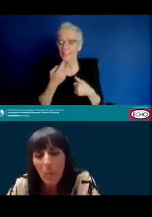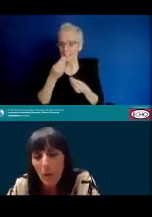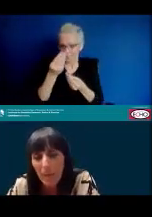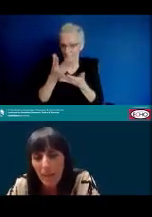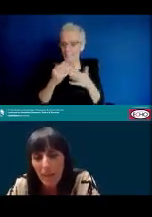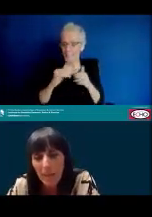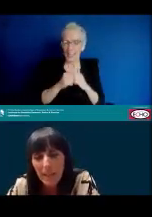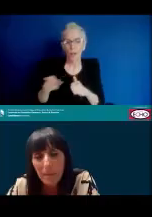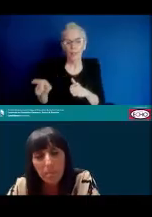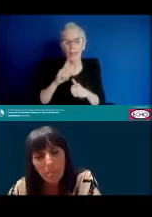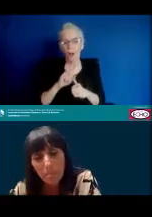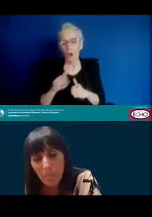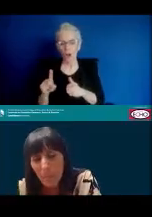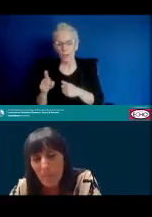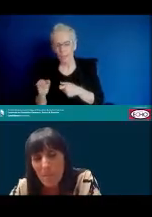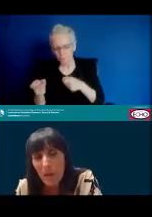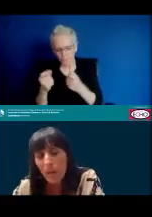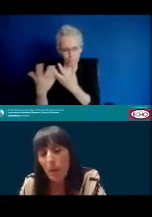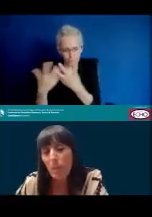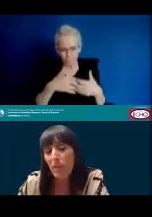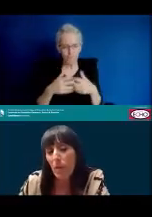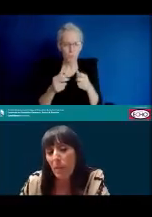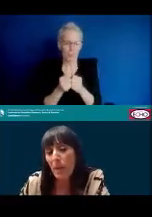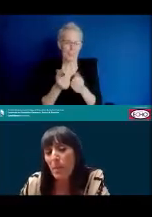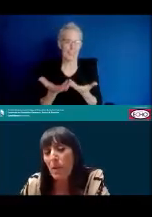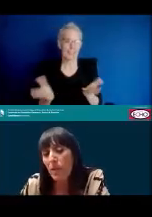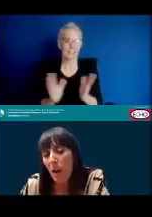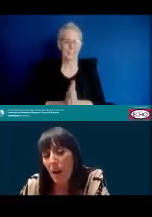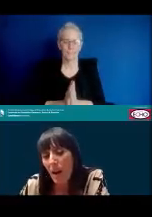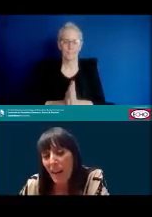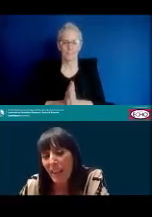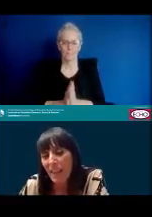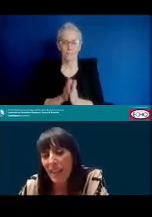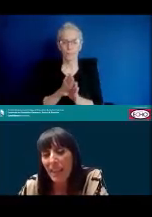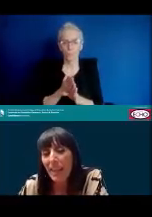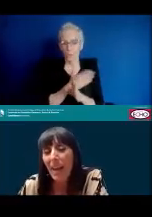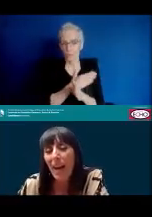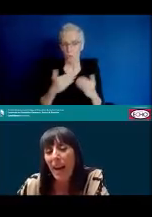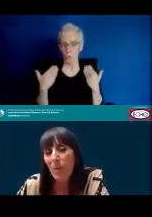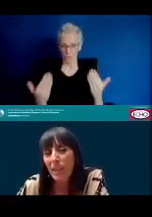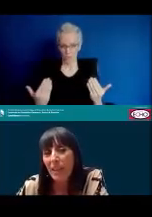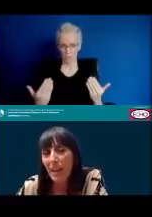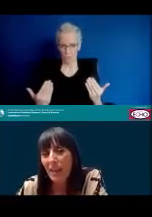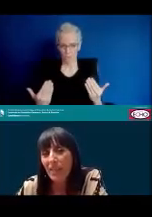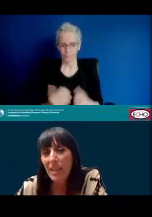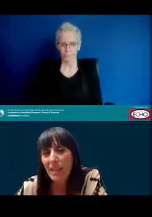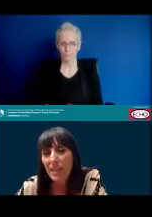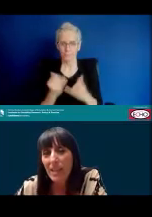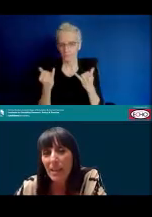with things. So before we move on, I would. Love to see I'm